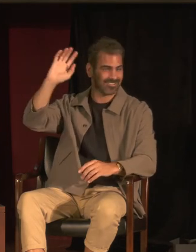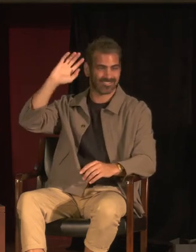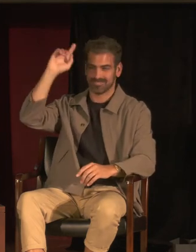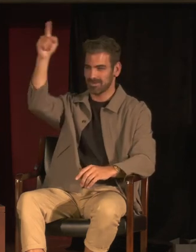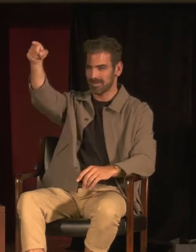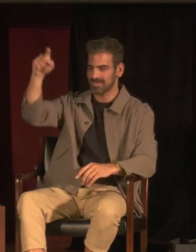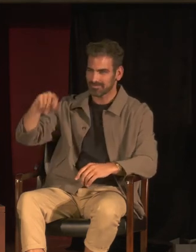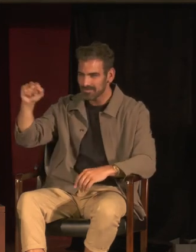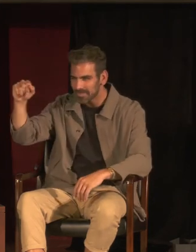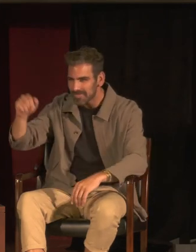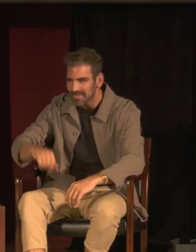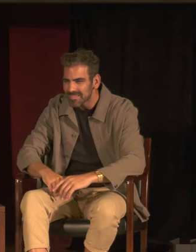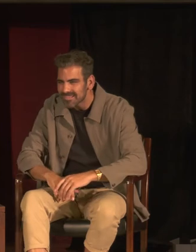Got another question over here.